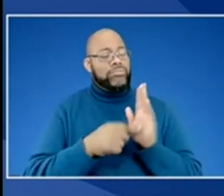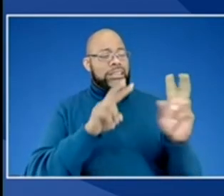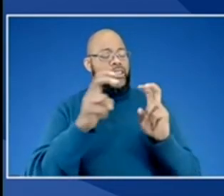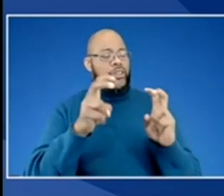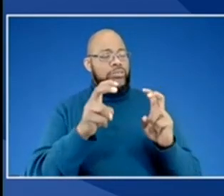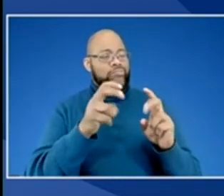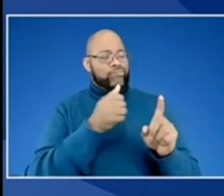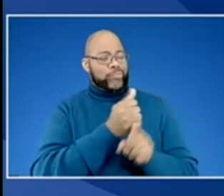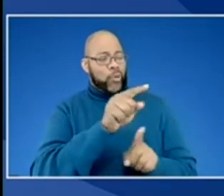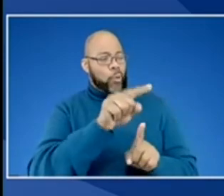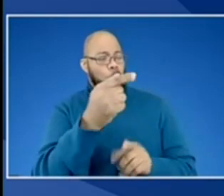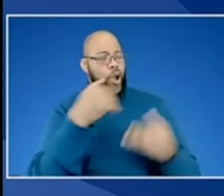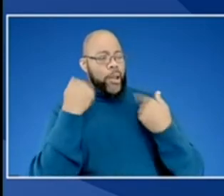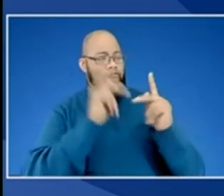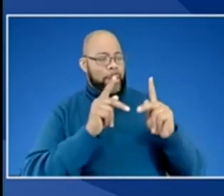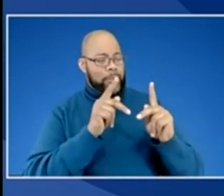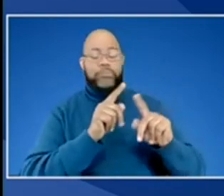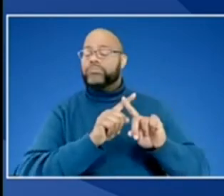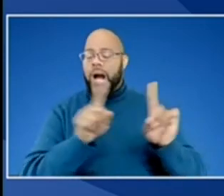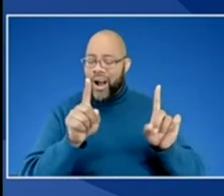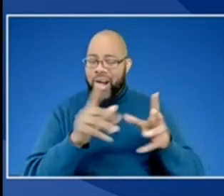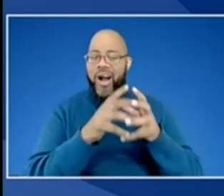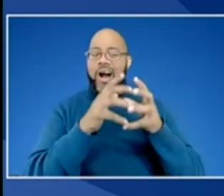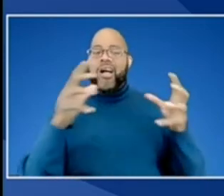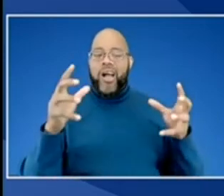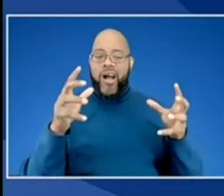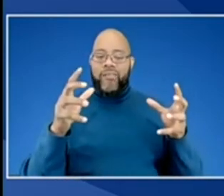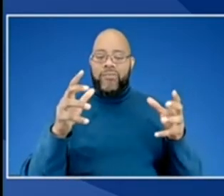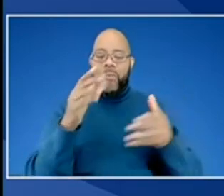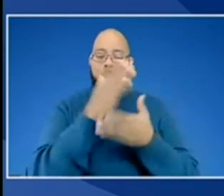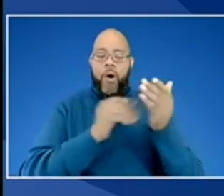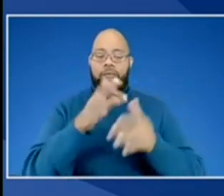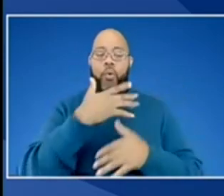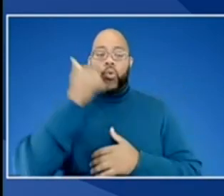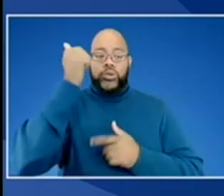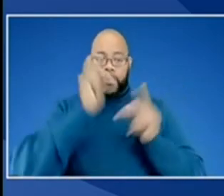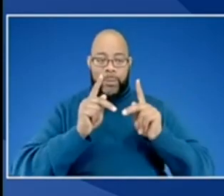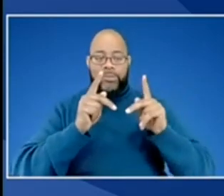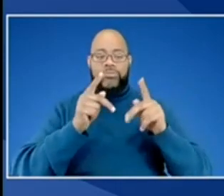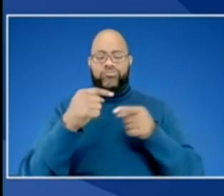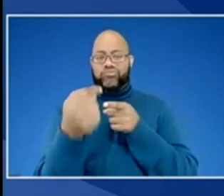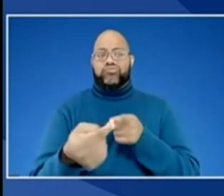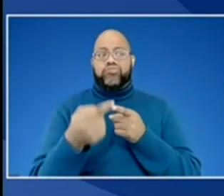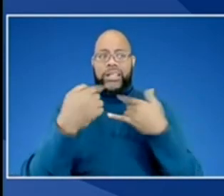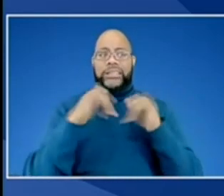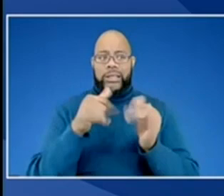people. But a substantial proportion of older people are struggling with student debt as well.